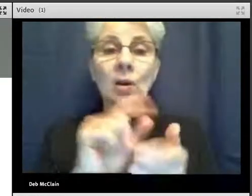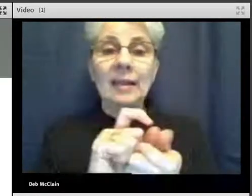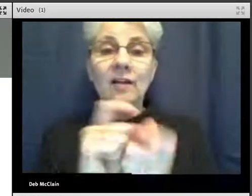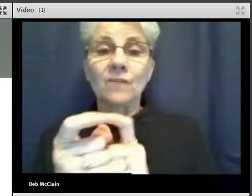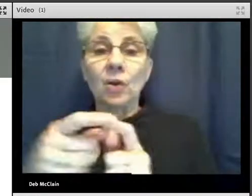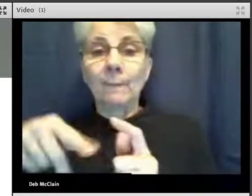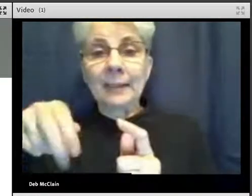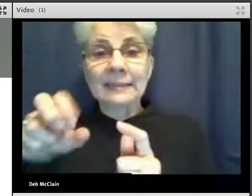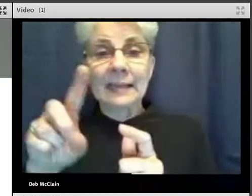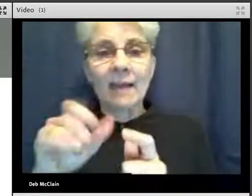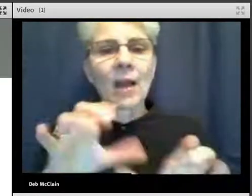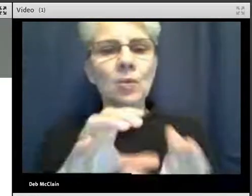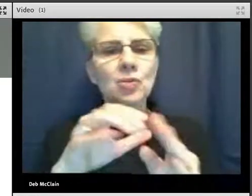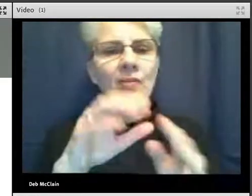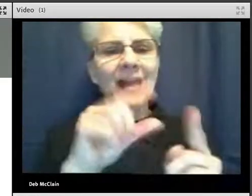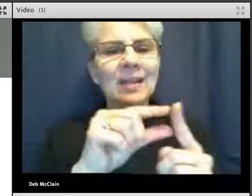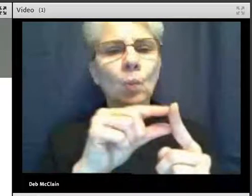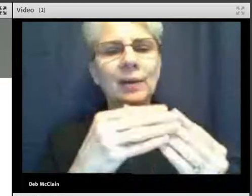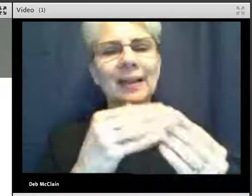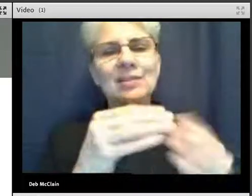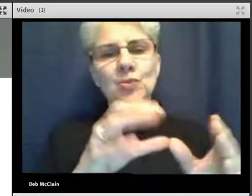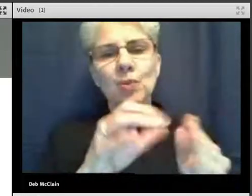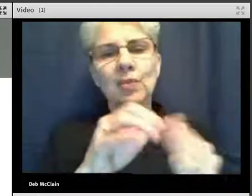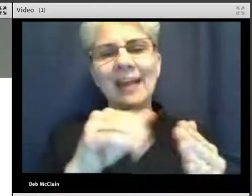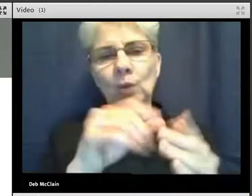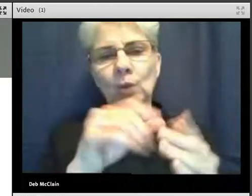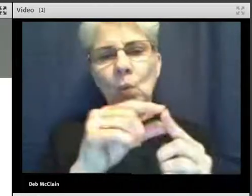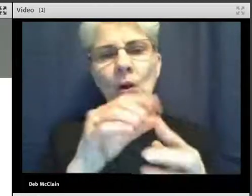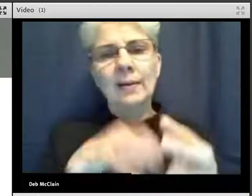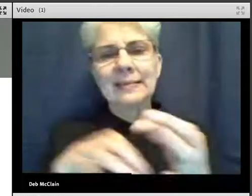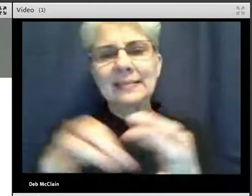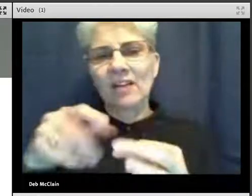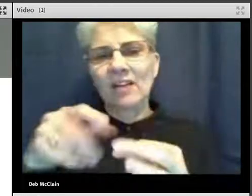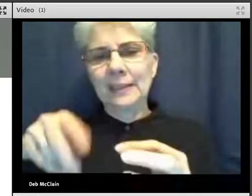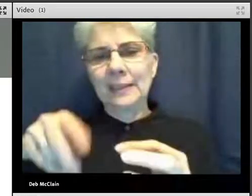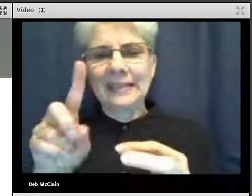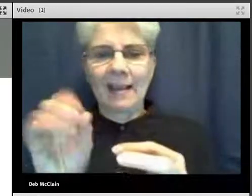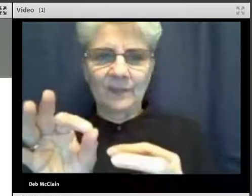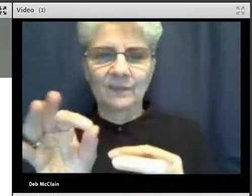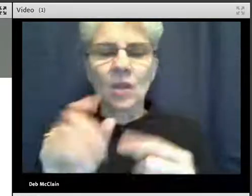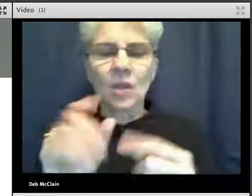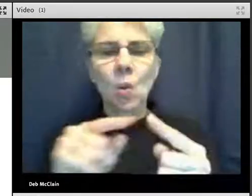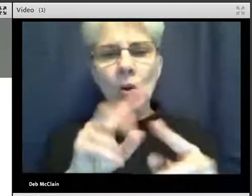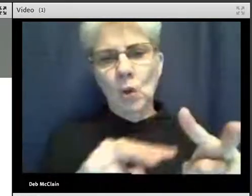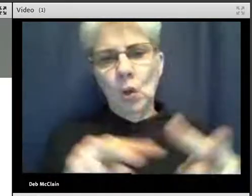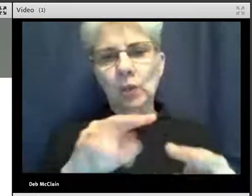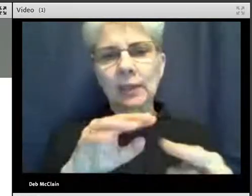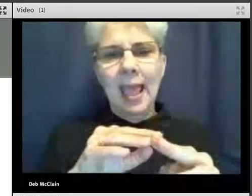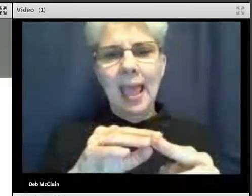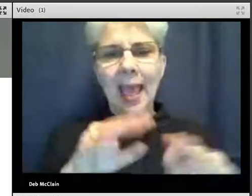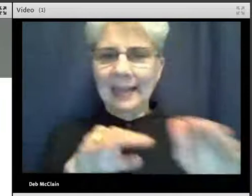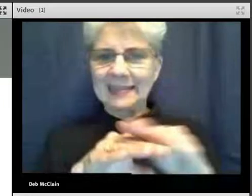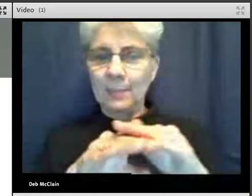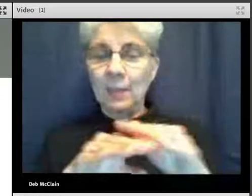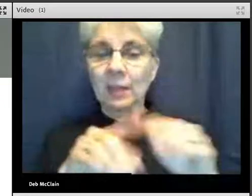I would do it in Word. It's easier to do stuff in Word than PDF when you're looking at accessibility,